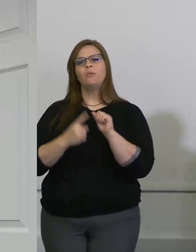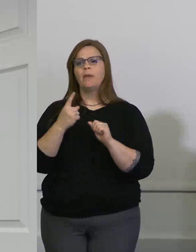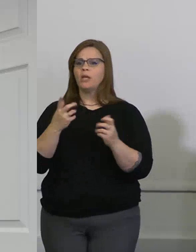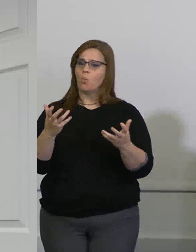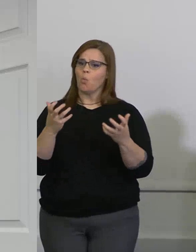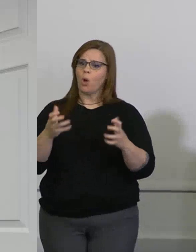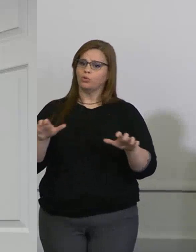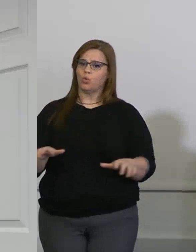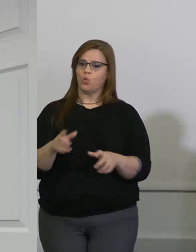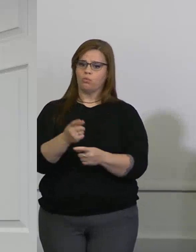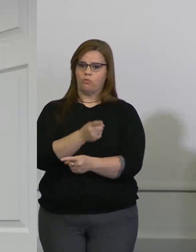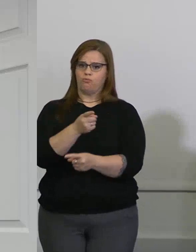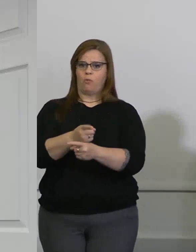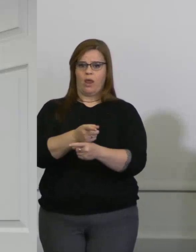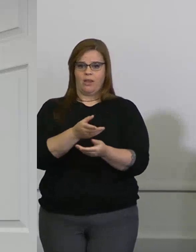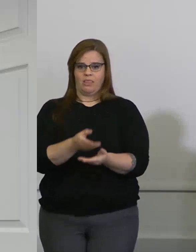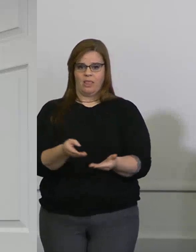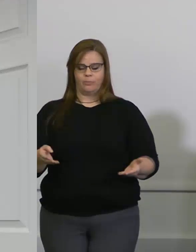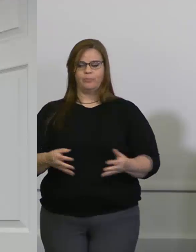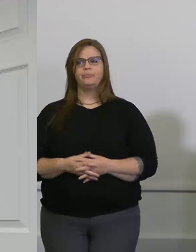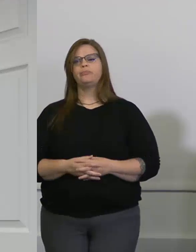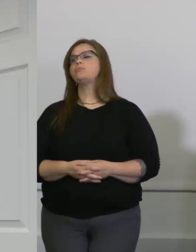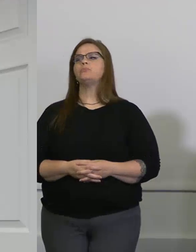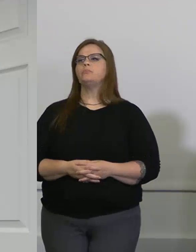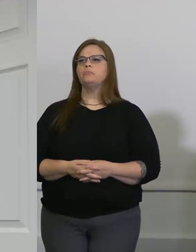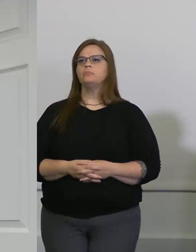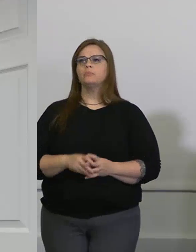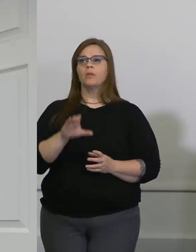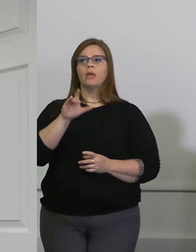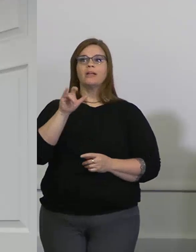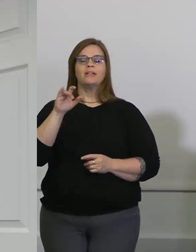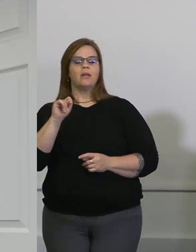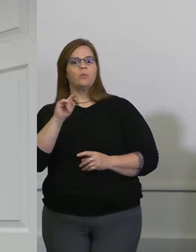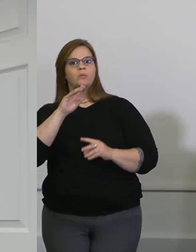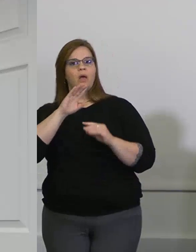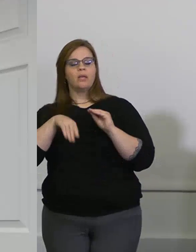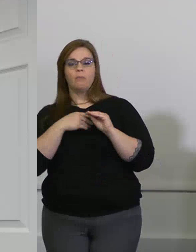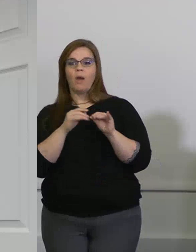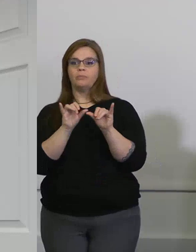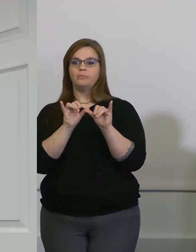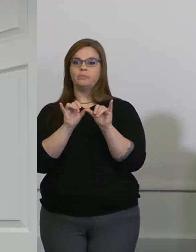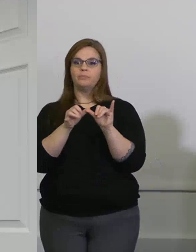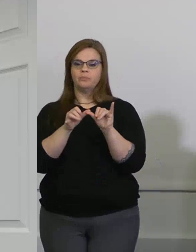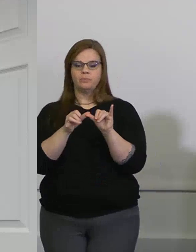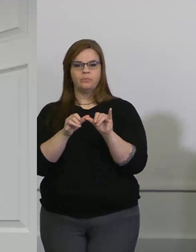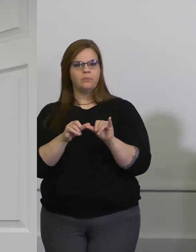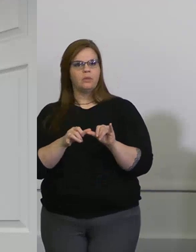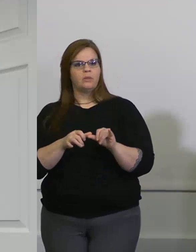And then like, you know, Clint was talking about engineers. They got crazy deadlines. They get that.